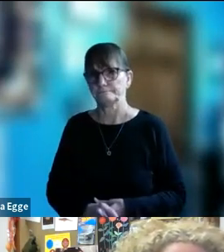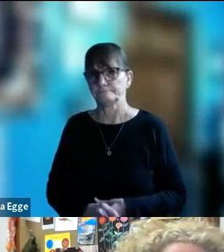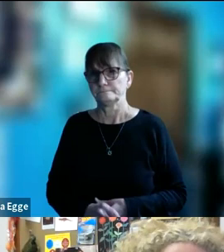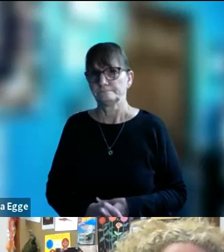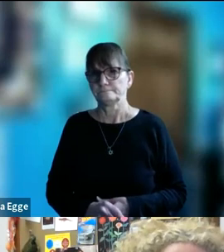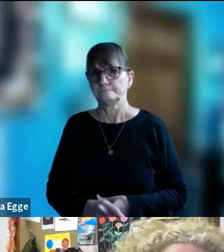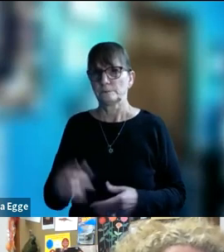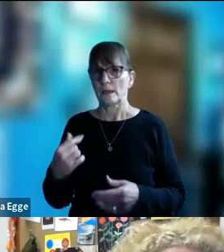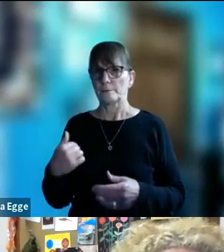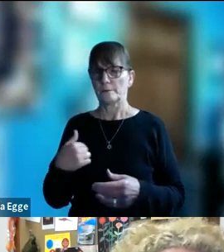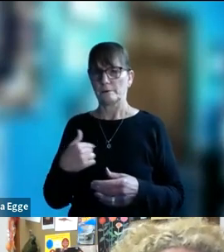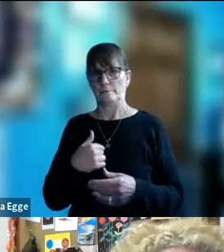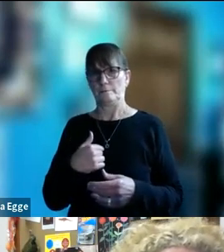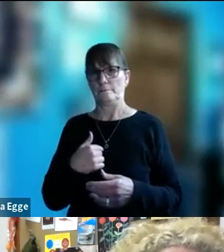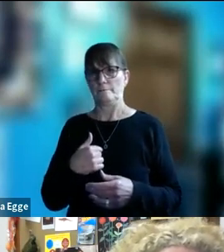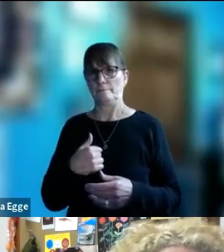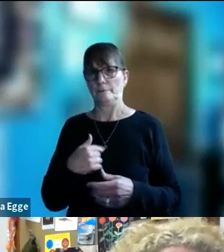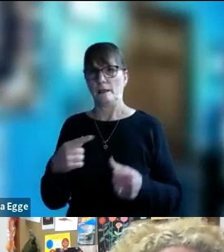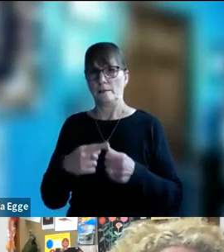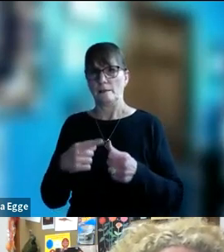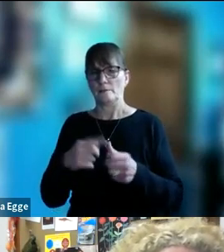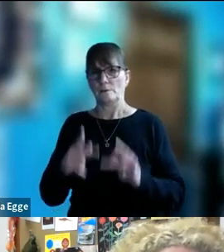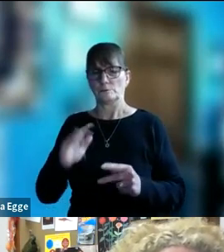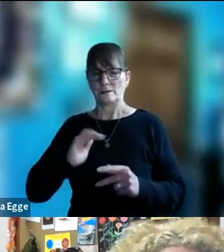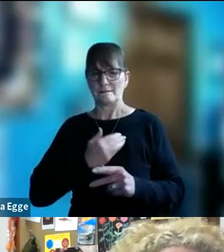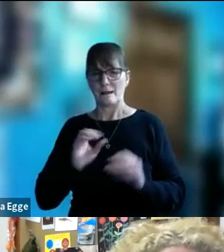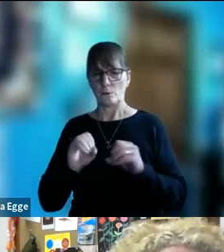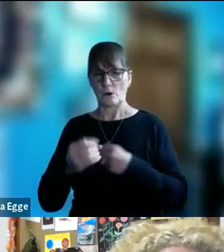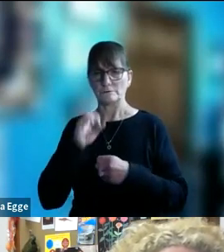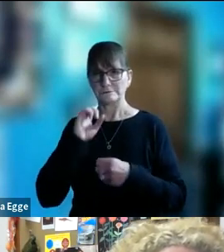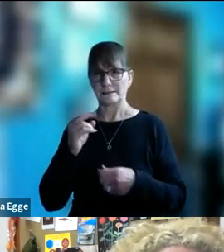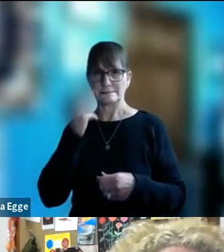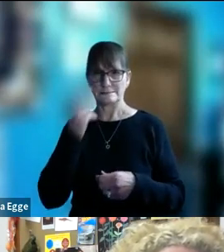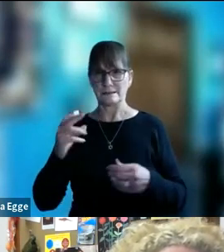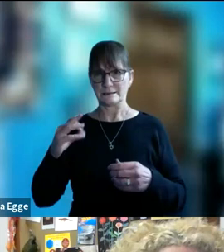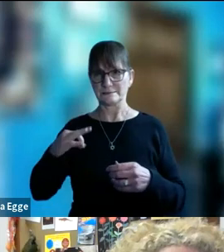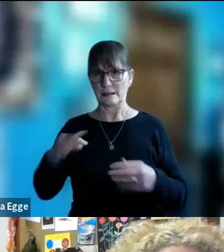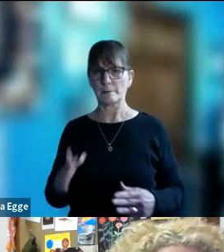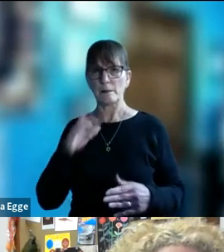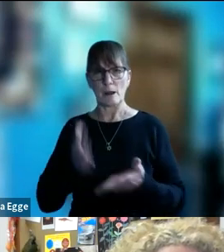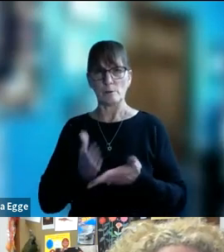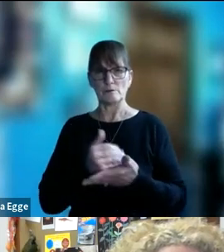I mean for me, I am the first person in our office that sees them. I review them before they go out to the staff,